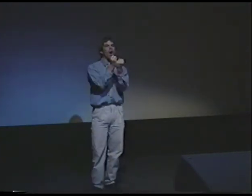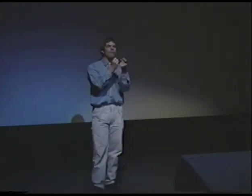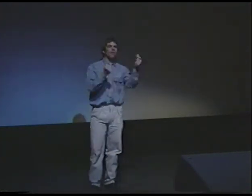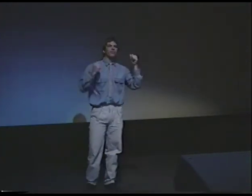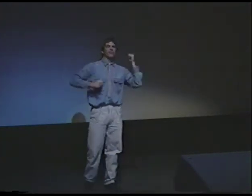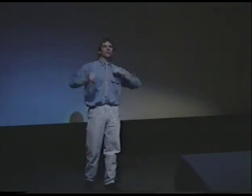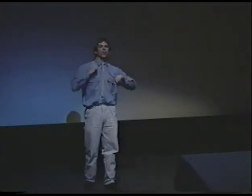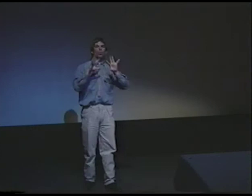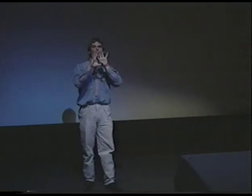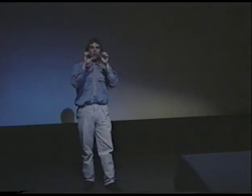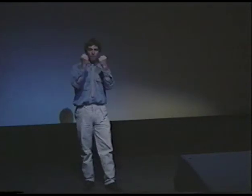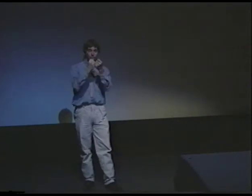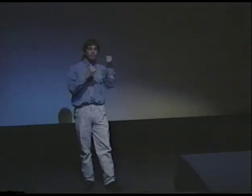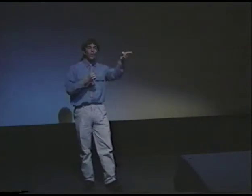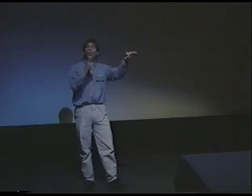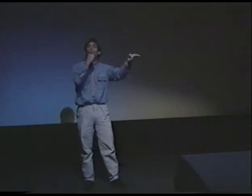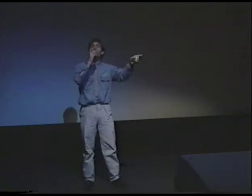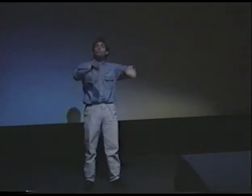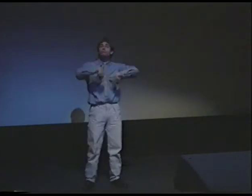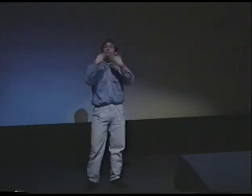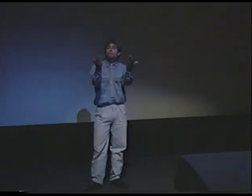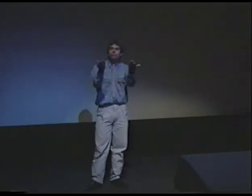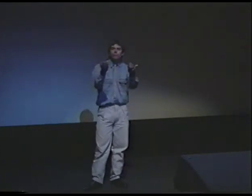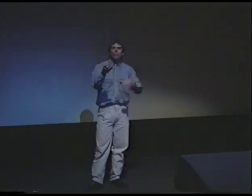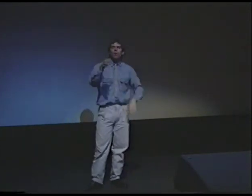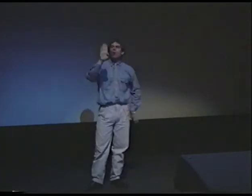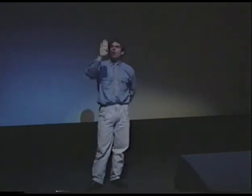What hit me was a workshop, a theater workshop